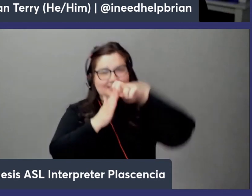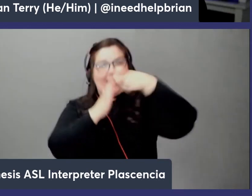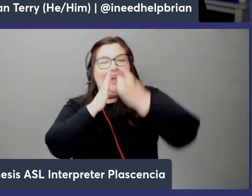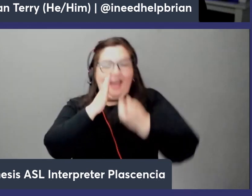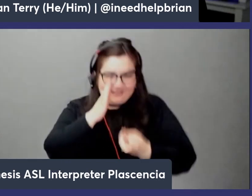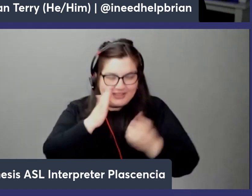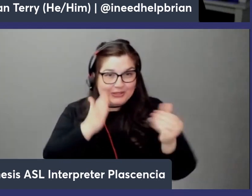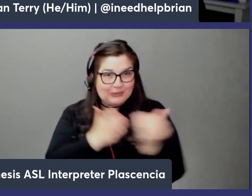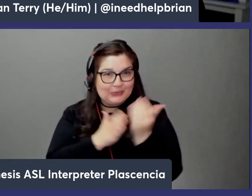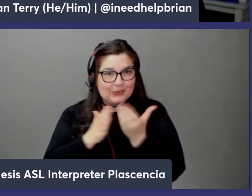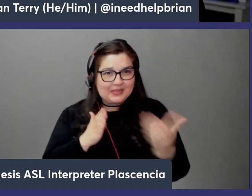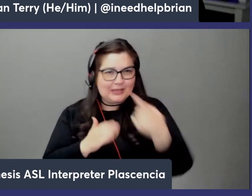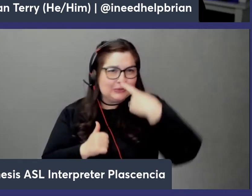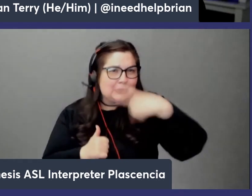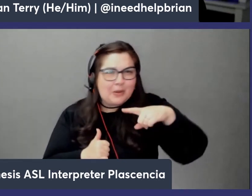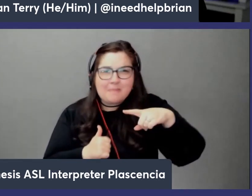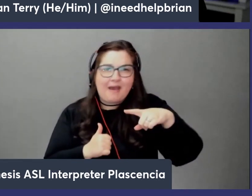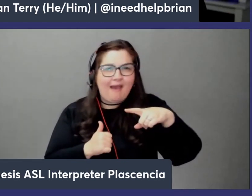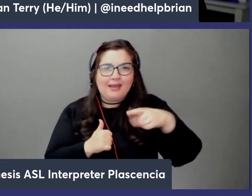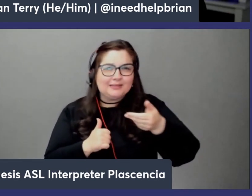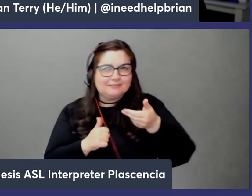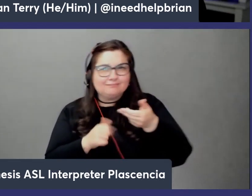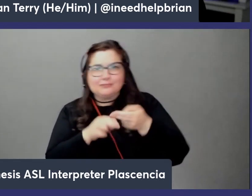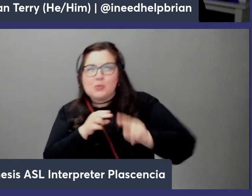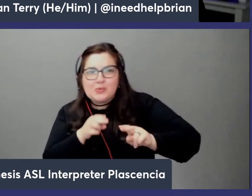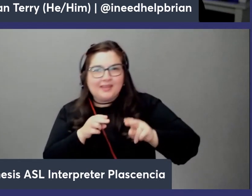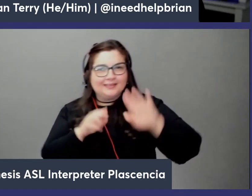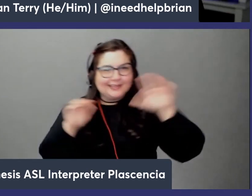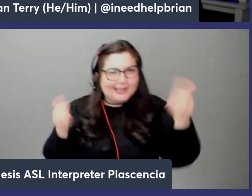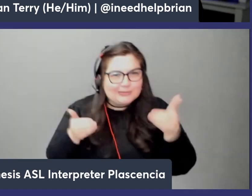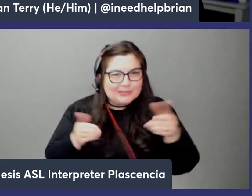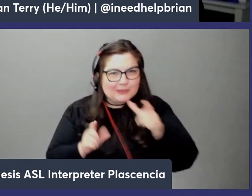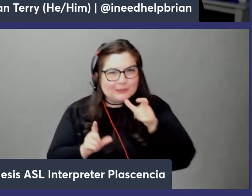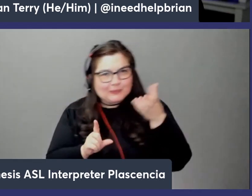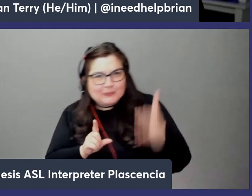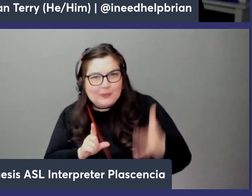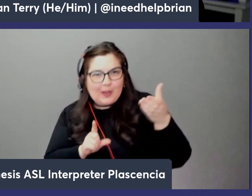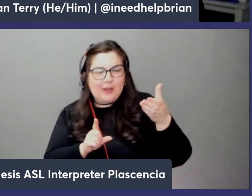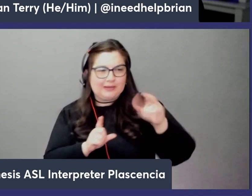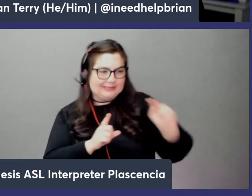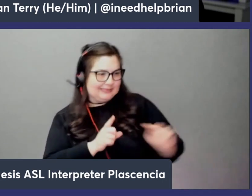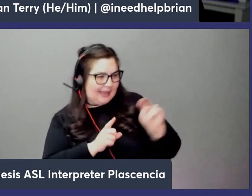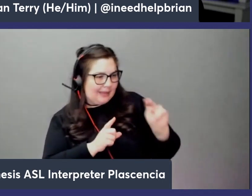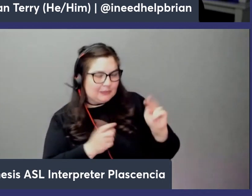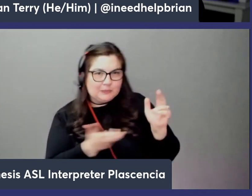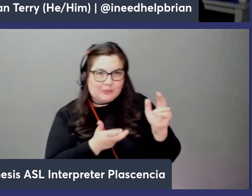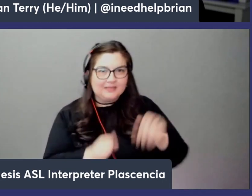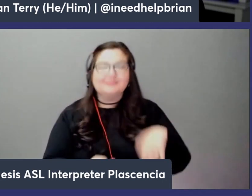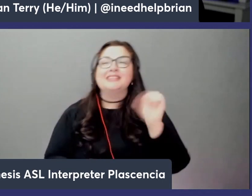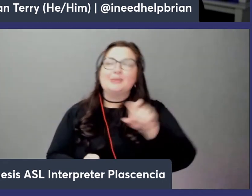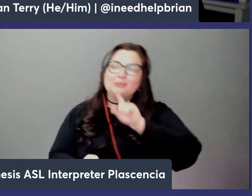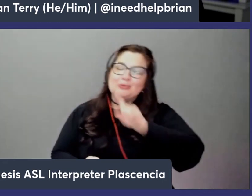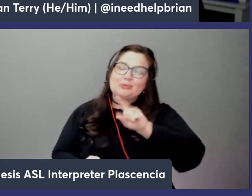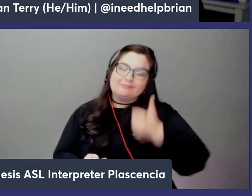can we just get a quick introduction who you are and what you do around Neptune? Sure, my name's Dave Bechberger,